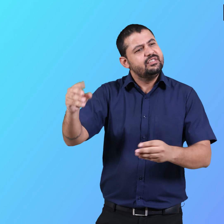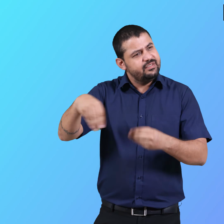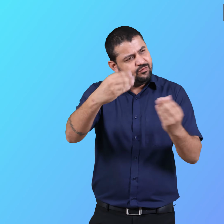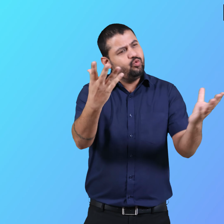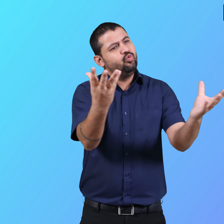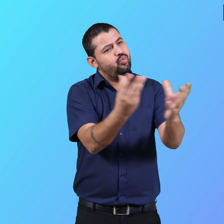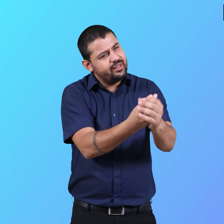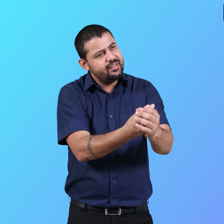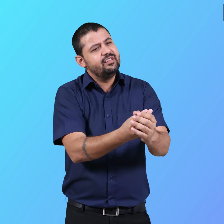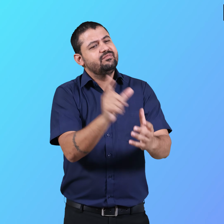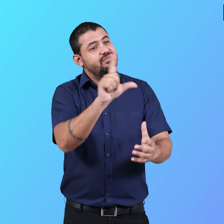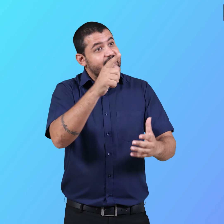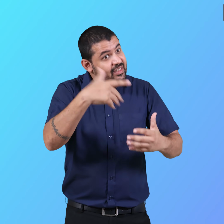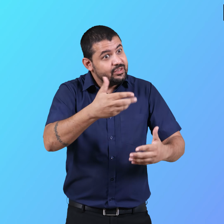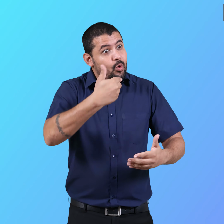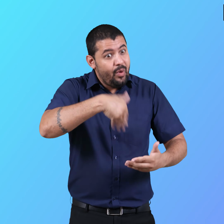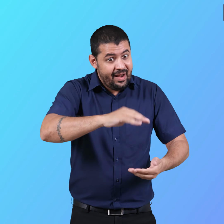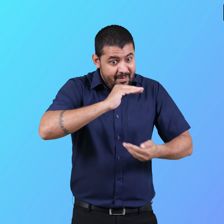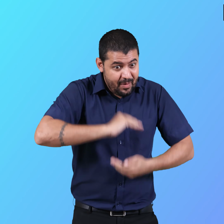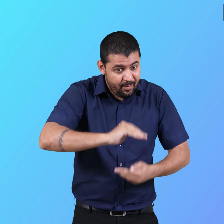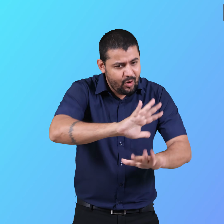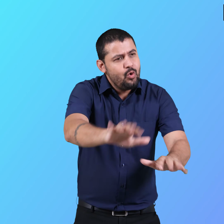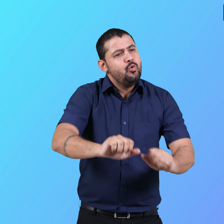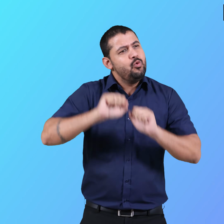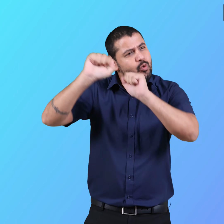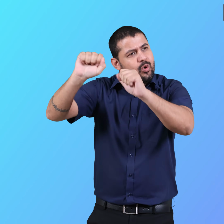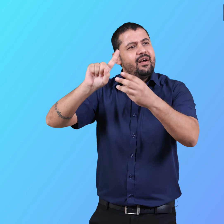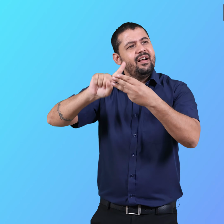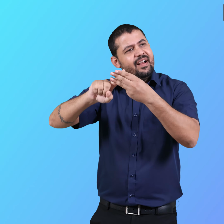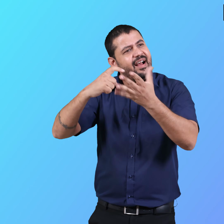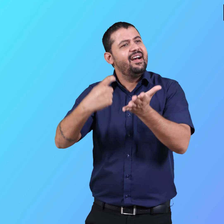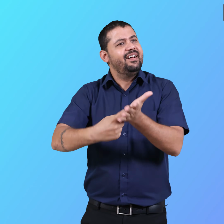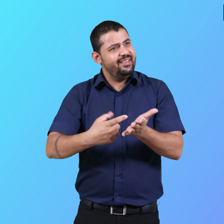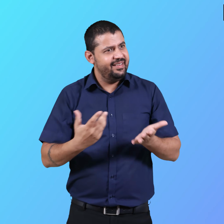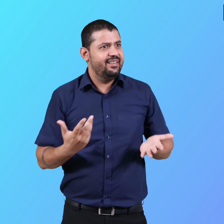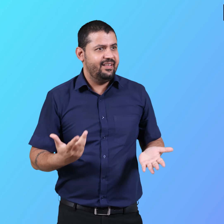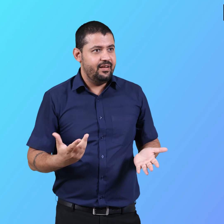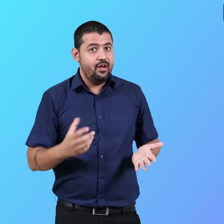Become like a husband to her. If children are born, they will belong to your brother Er.”